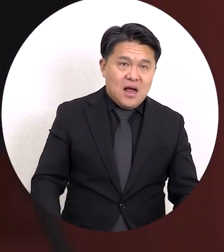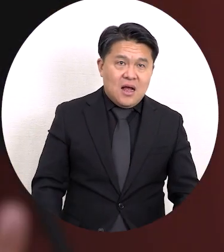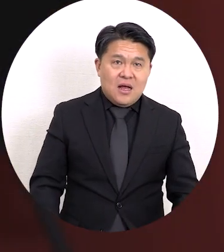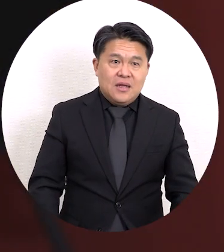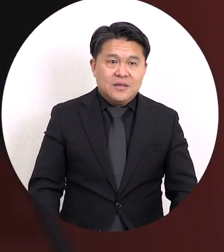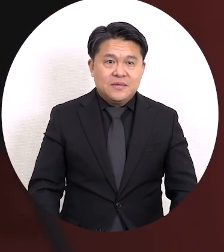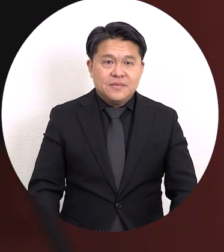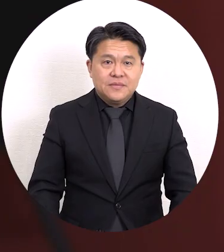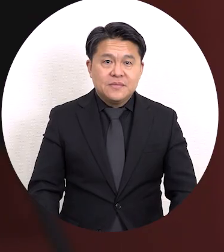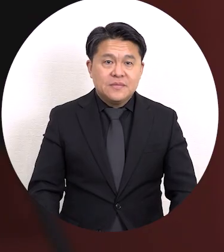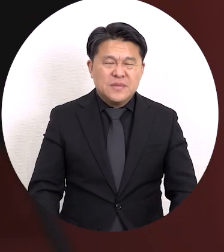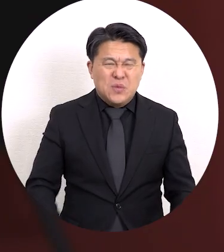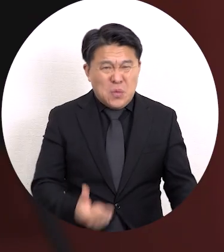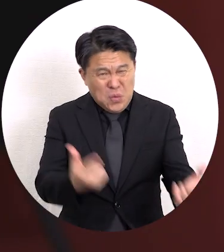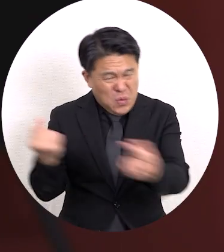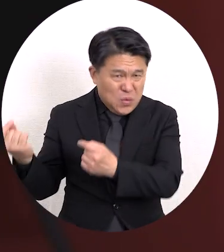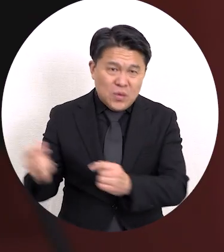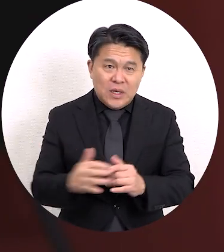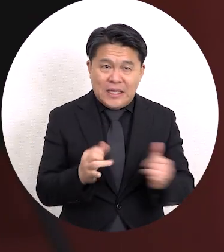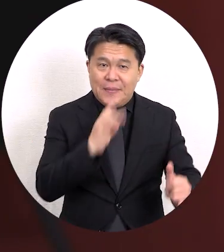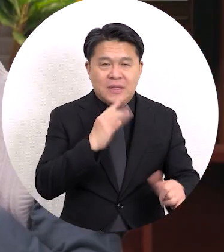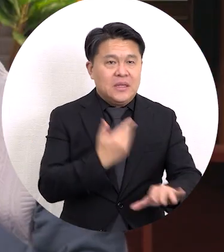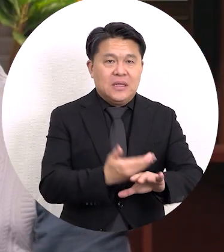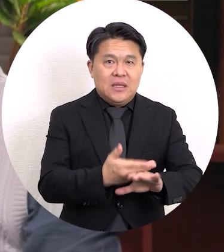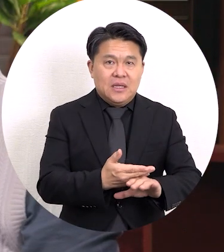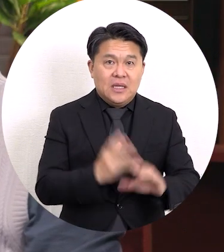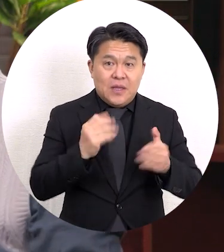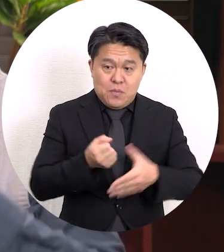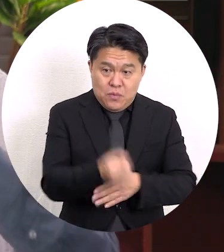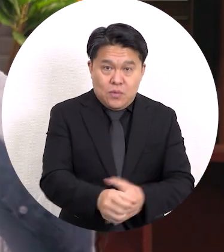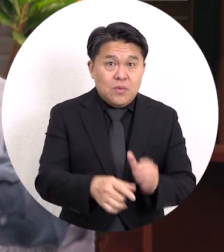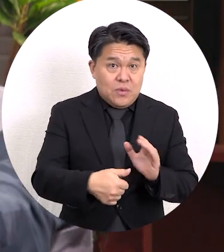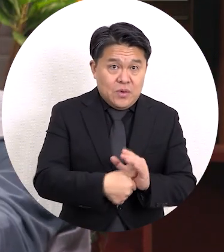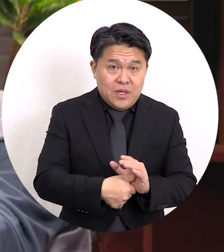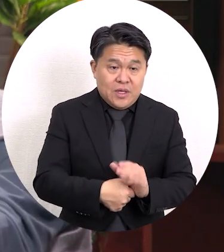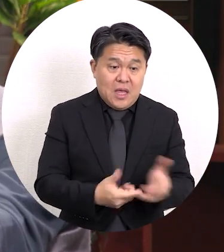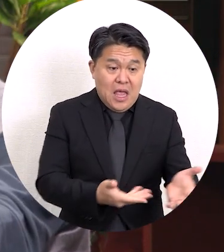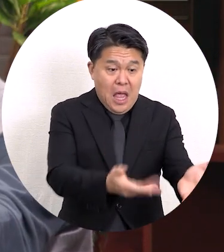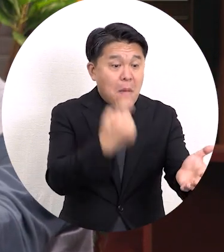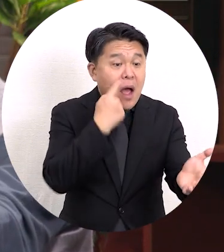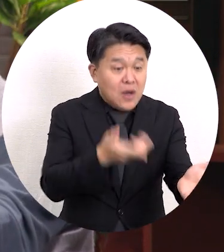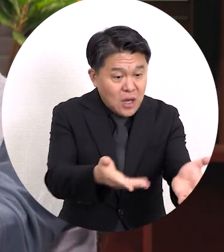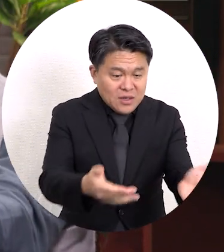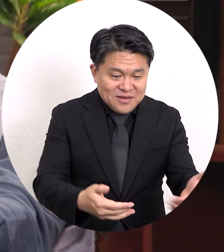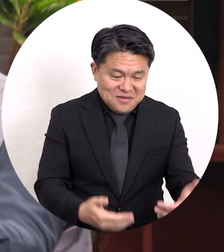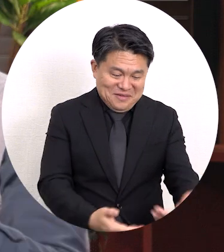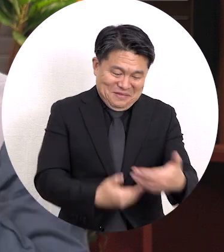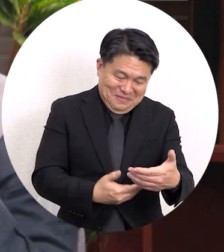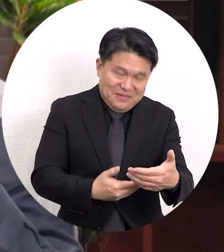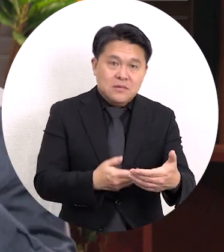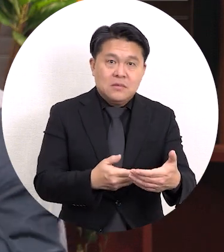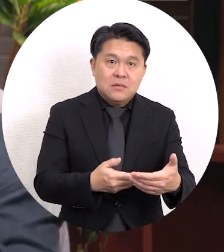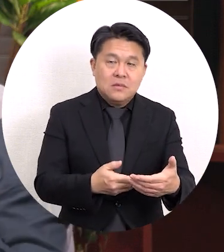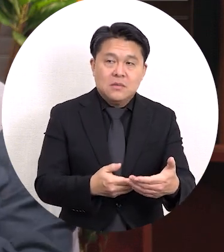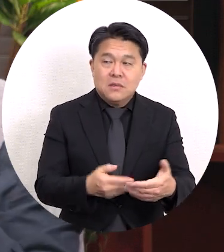This is true for all primates. Humans, on the other hand, when a baby is born, don't just hold them once and let go. It doesn't make sense.